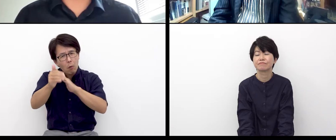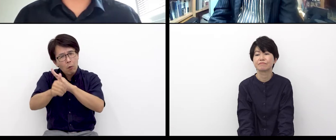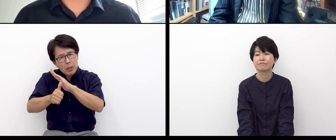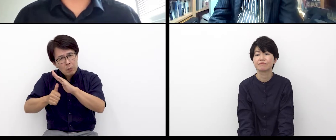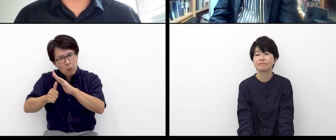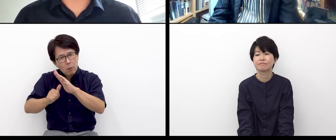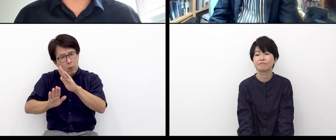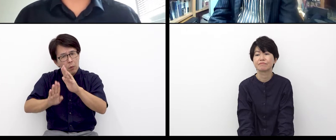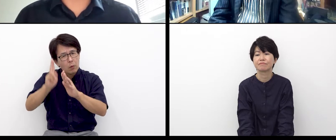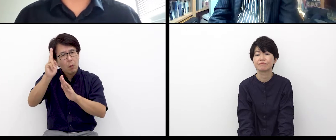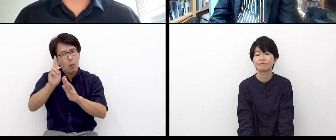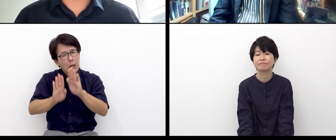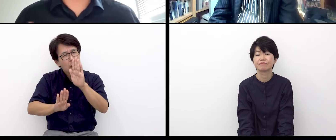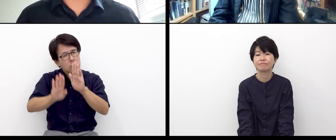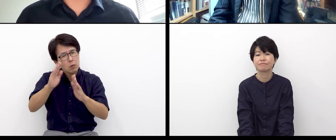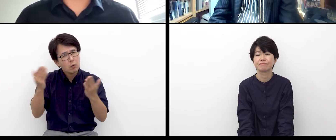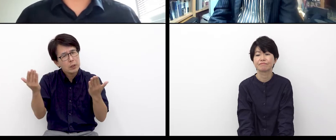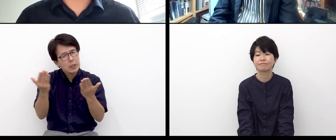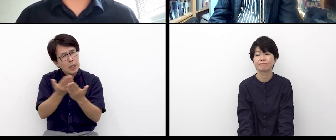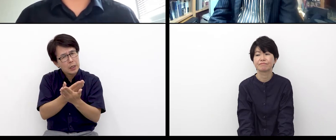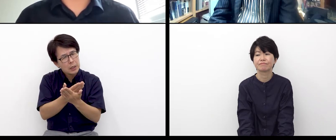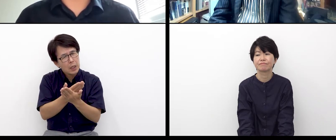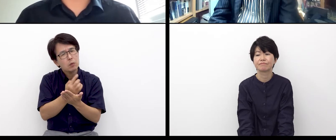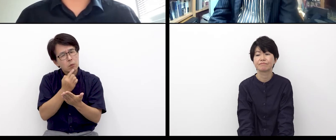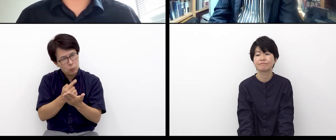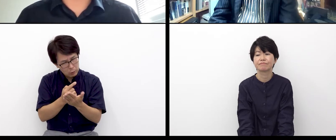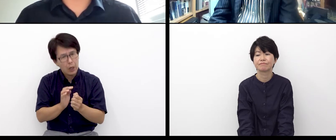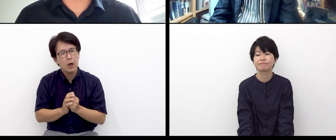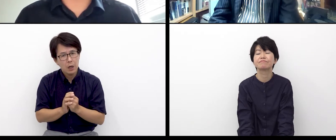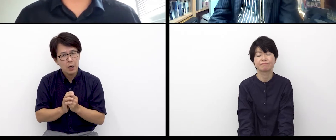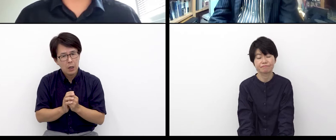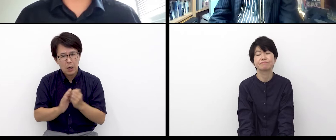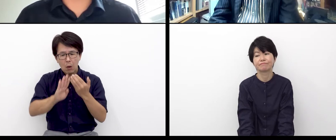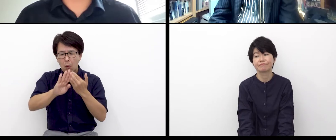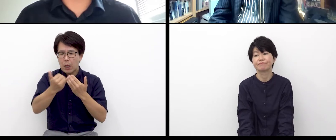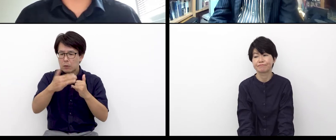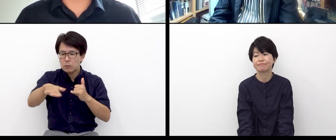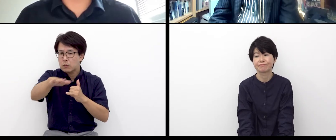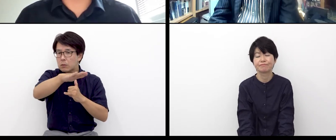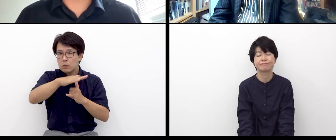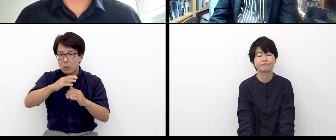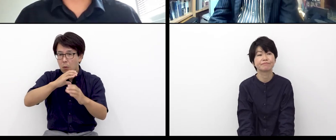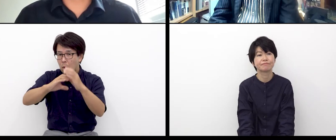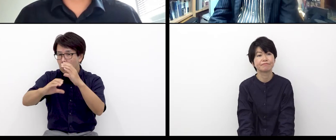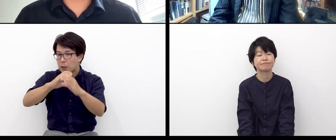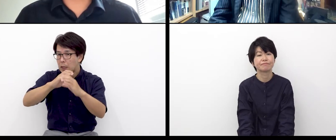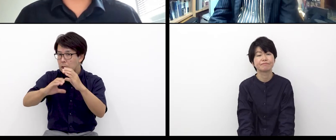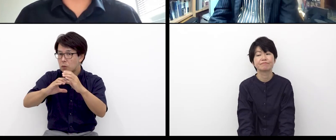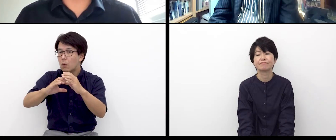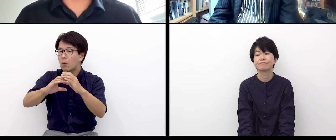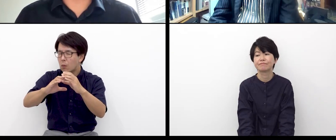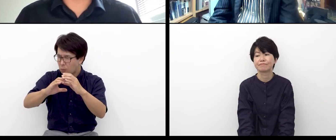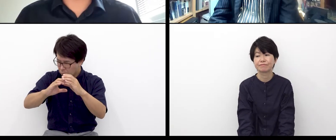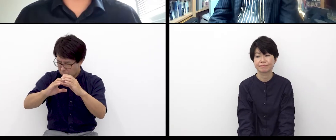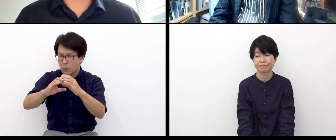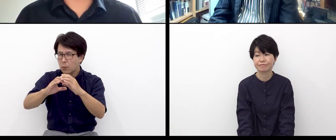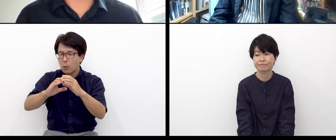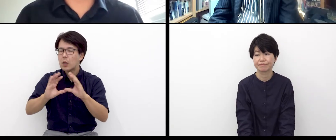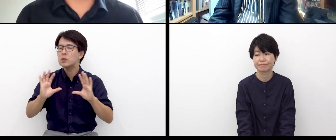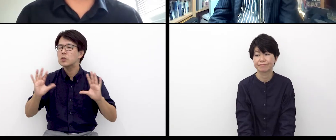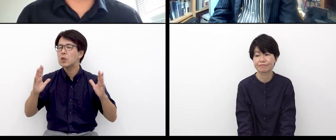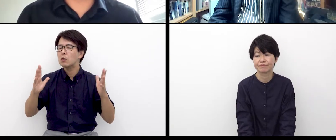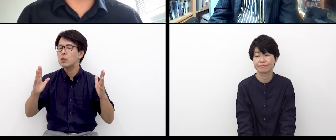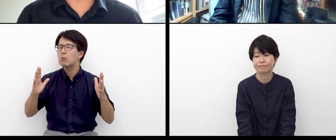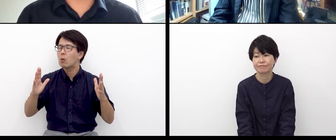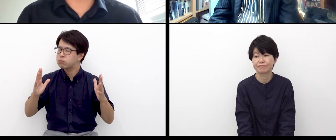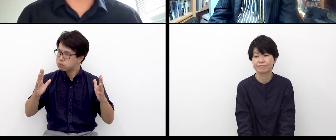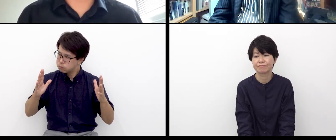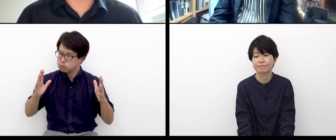under a “hikikomori”-like situation, and we don’t have to communicate with people.